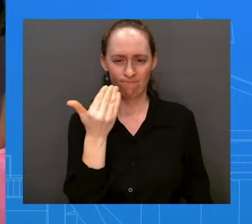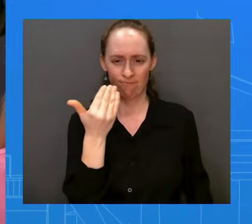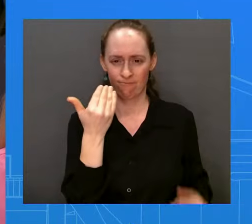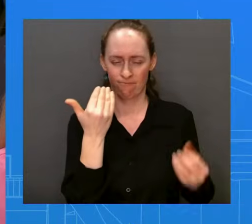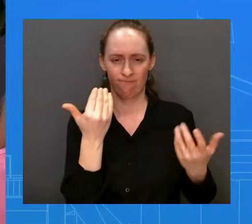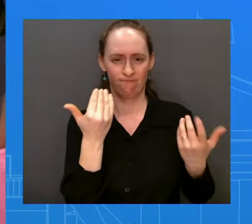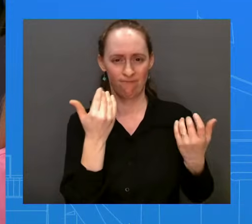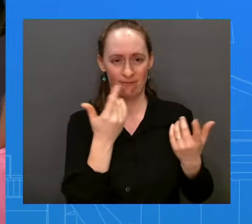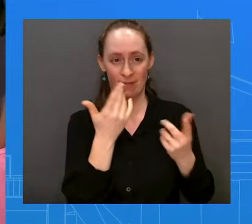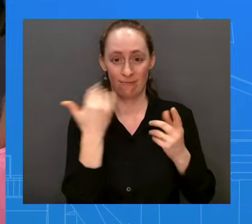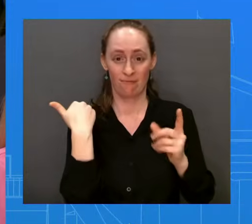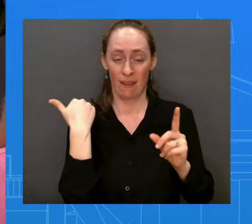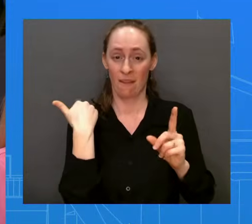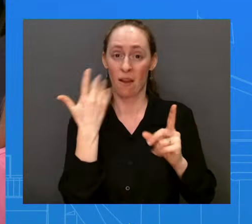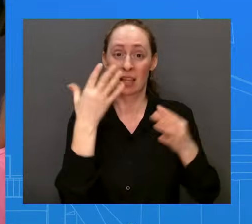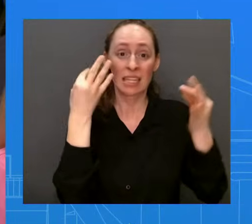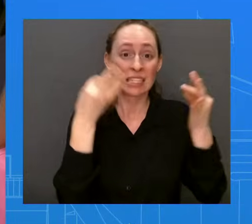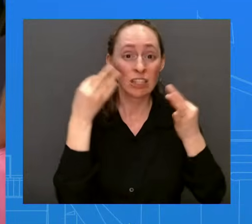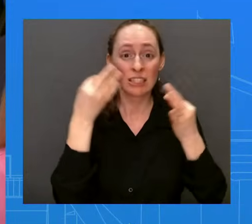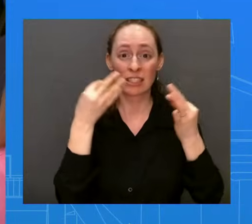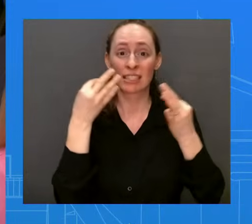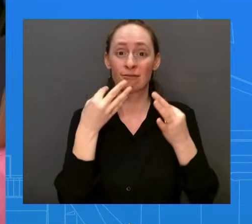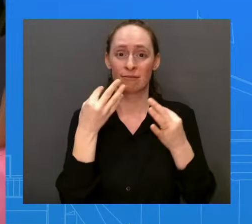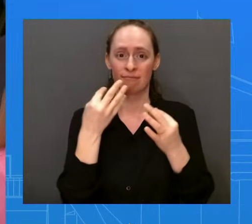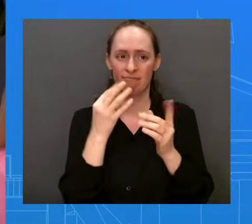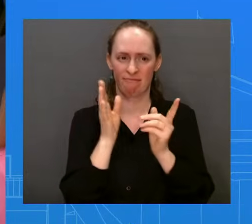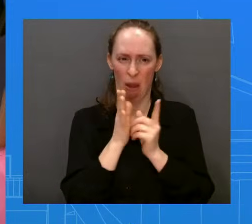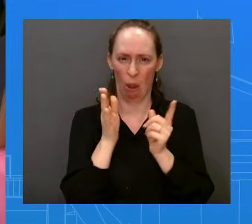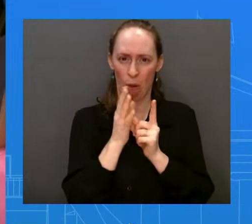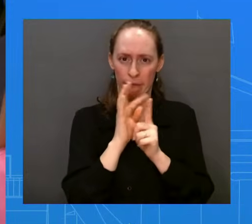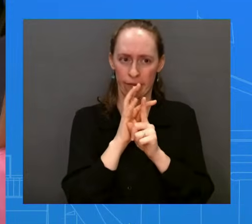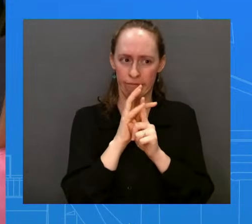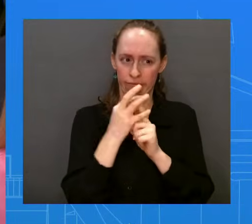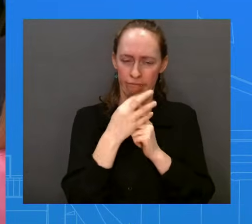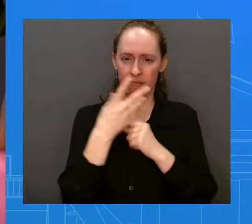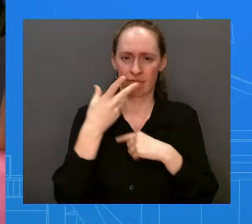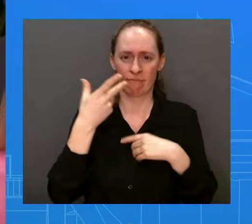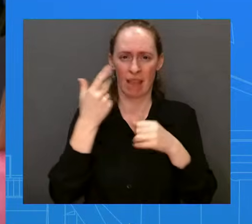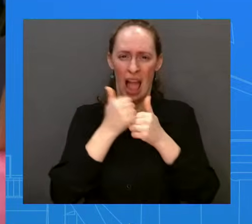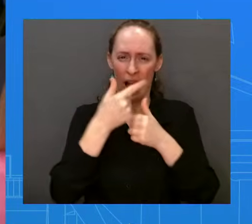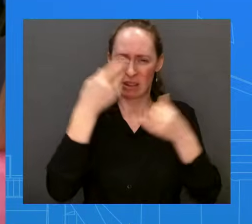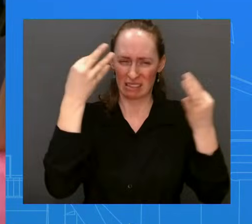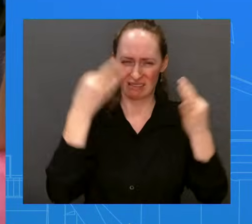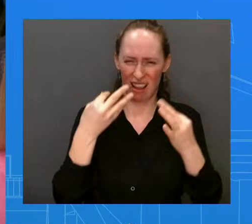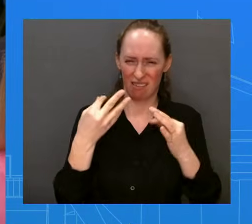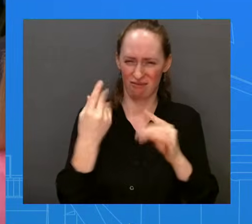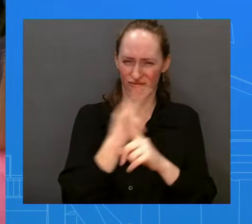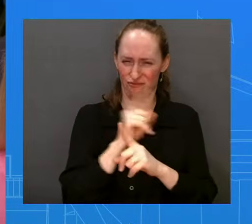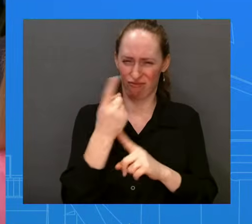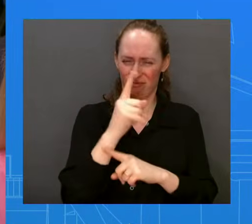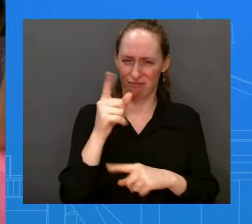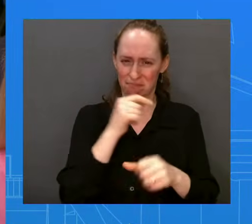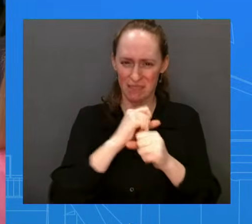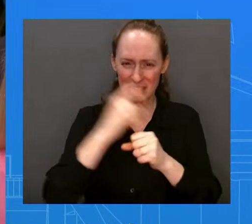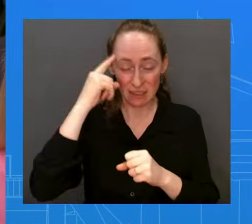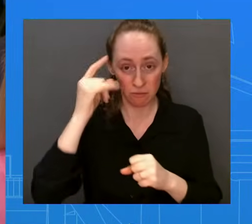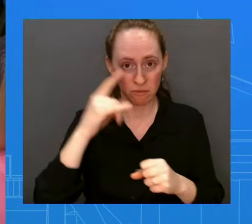And these were -- seemed to have played out in what happened on the battlefield. As we approach this year anniversary, what do we observe